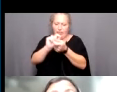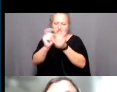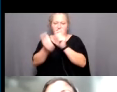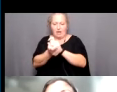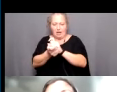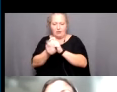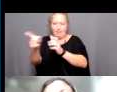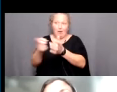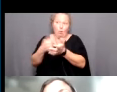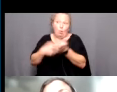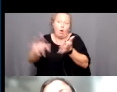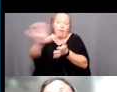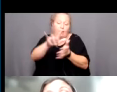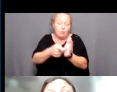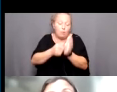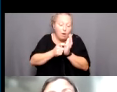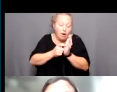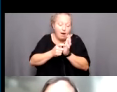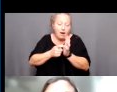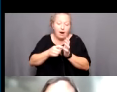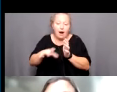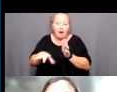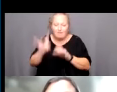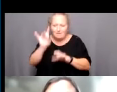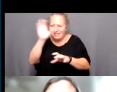requiring and in finding workers they need.